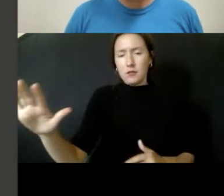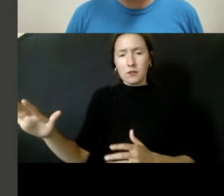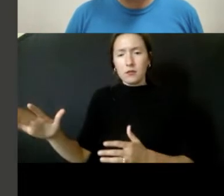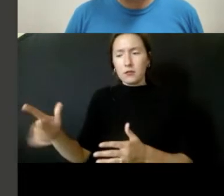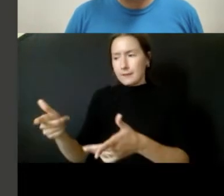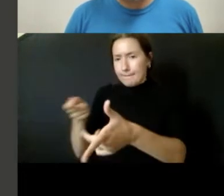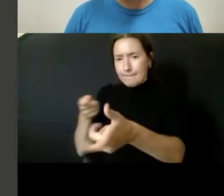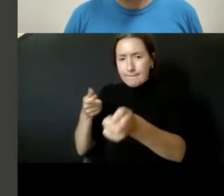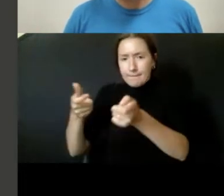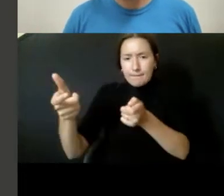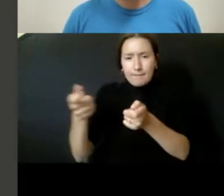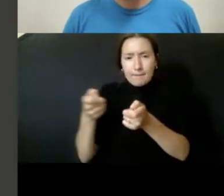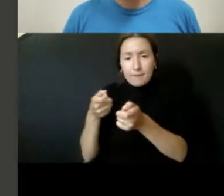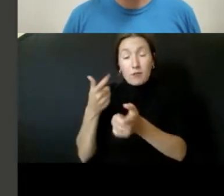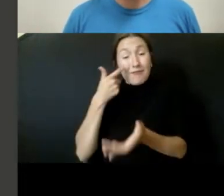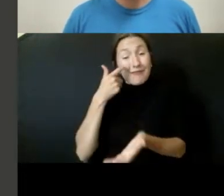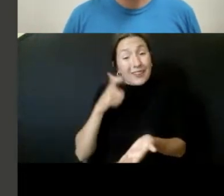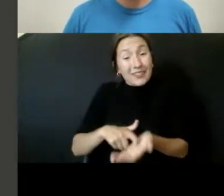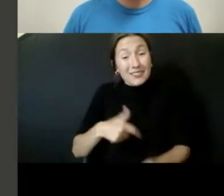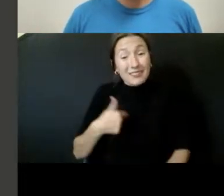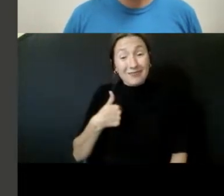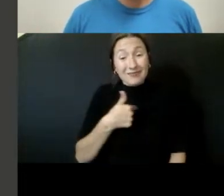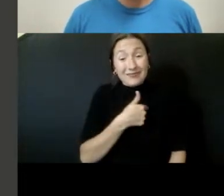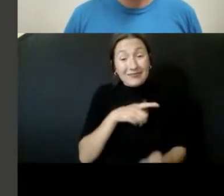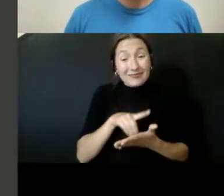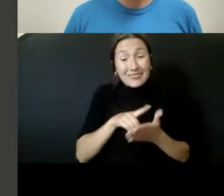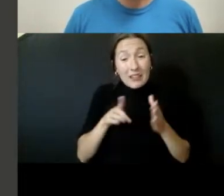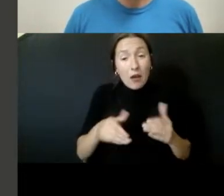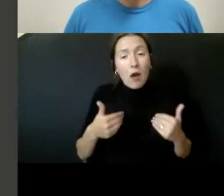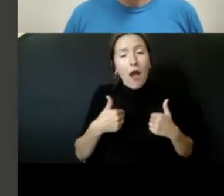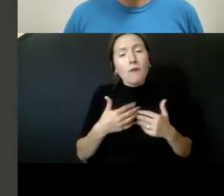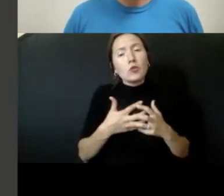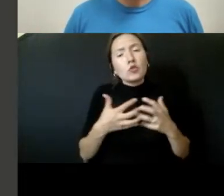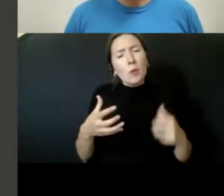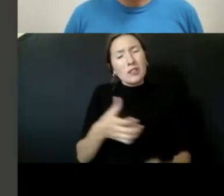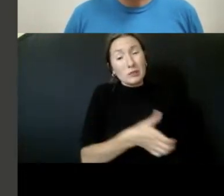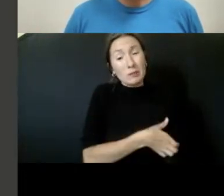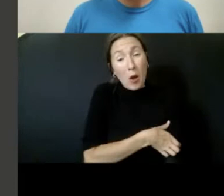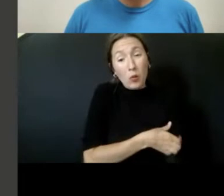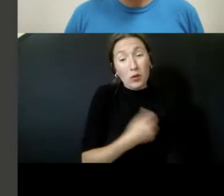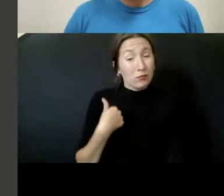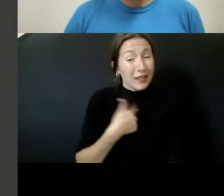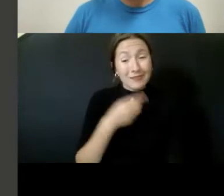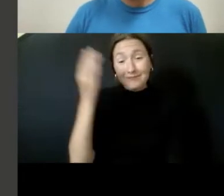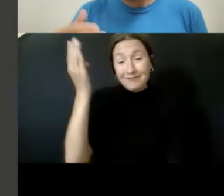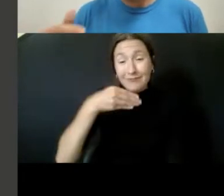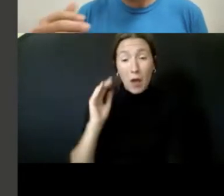and if we if we can make that a little bit better we can do our jobs a little bit better do a little